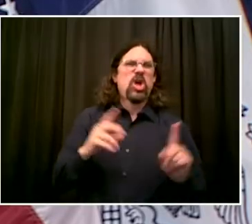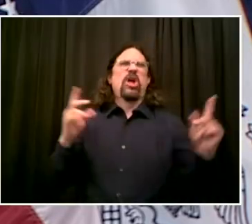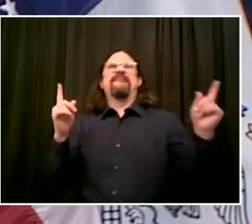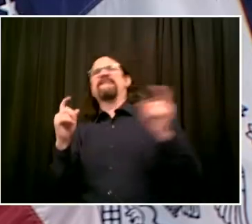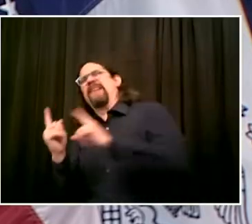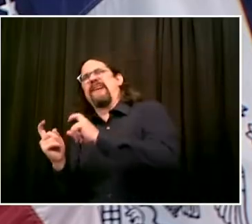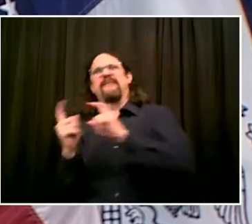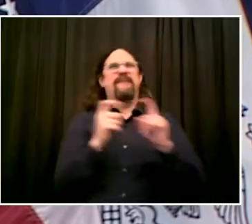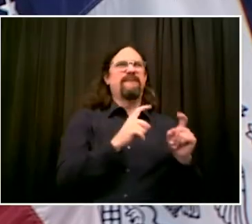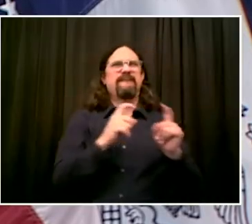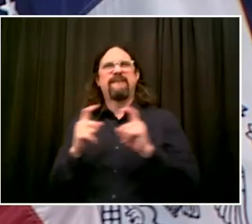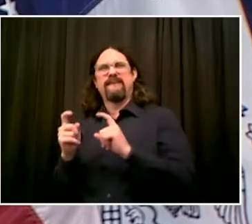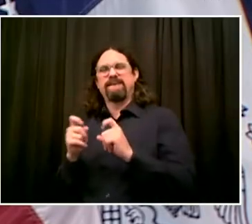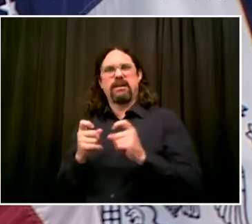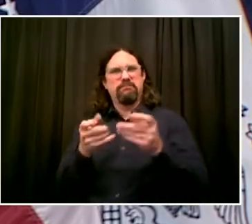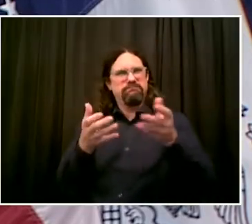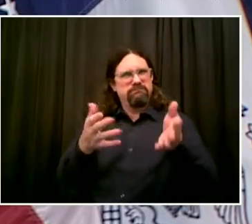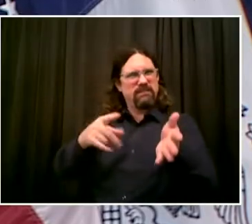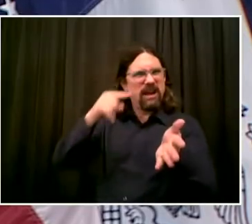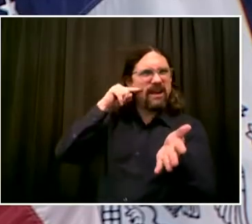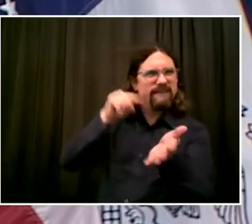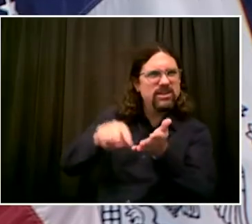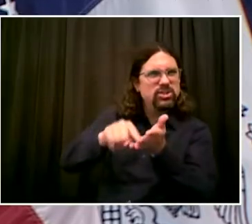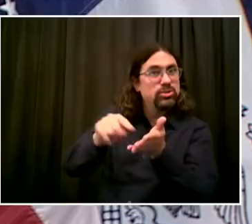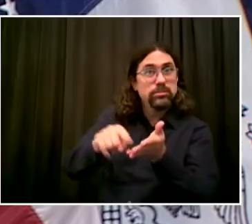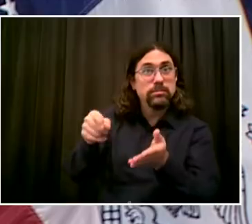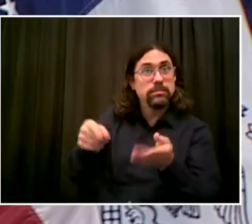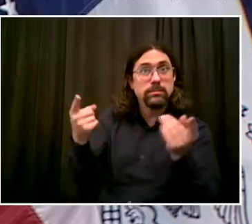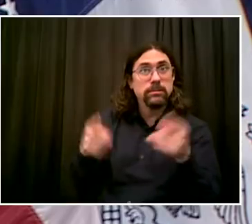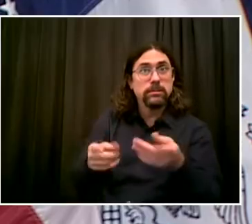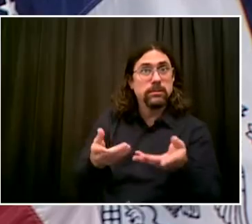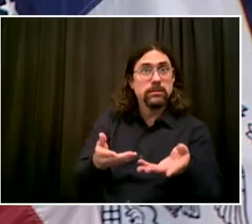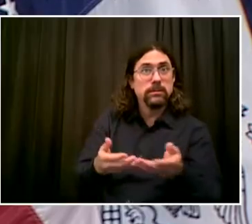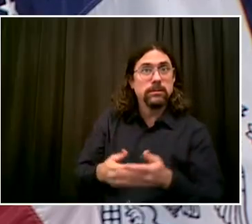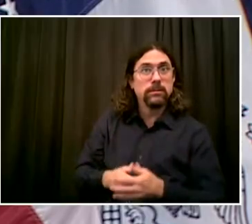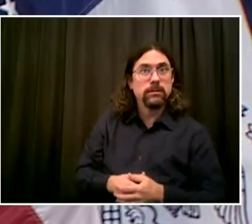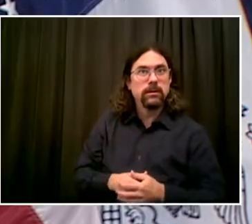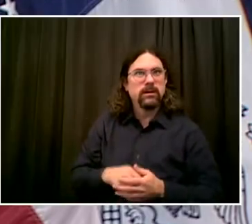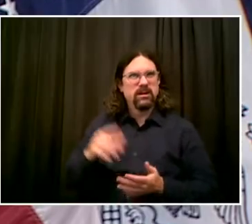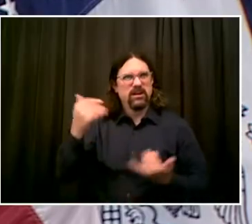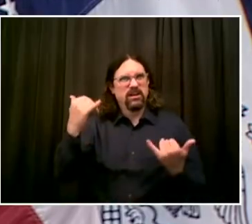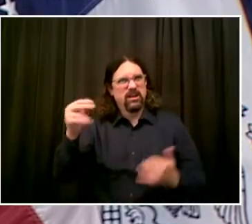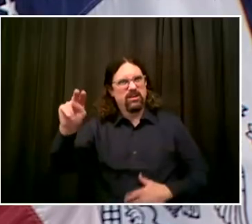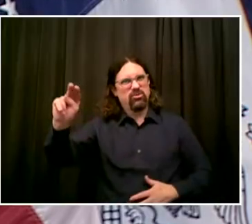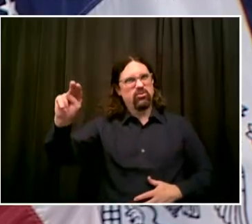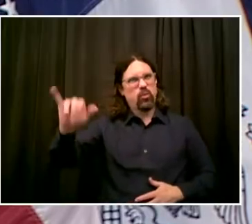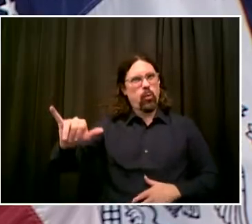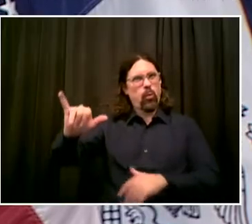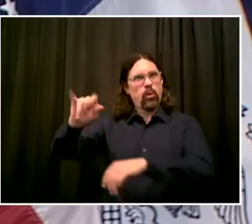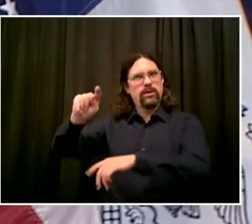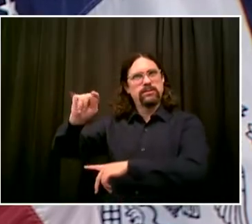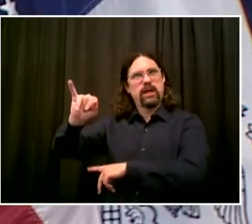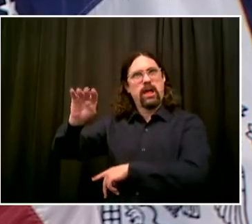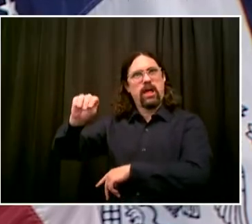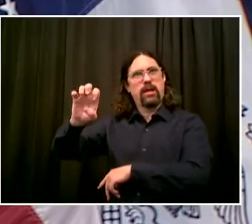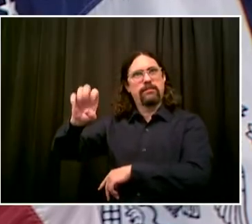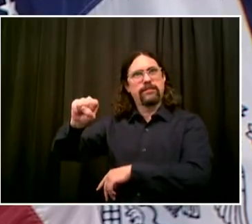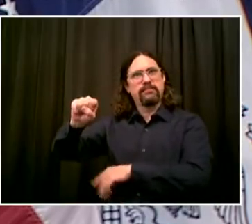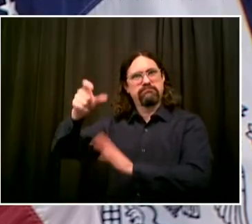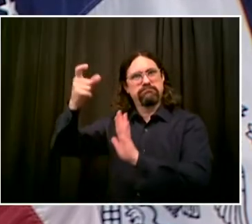PUBLIC SHOWING EGREGIOUS POLICE MISCONDUCT AGAINST PROTESTERS, THE KIND OF BEHAVIOR YOU HAVE SAID IS ISOLATED. IO DN 'TTHNIK